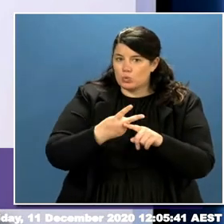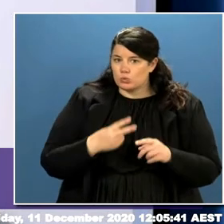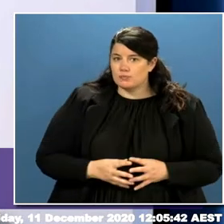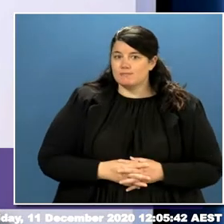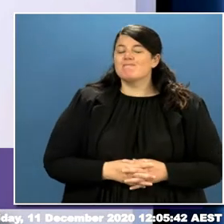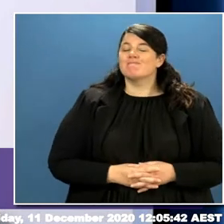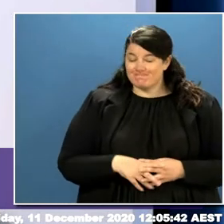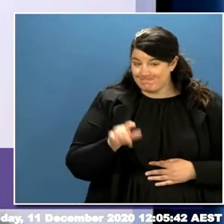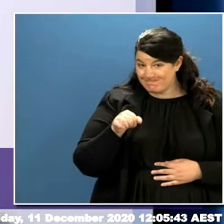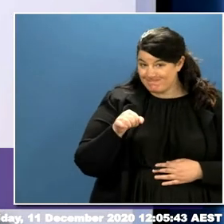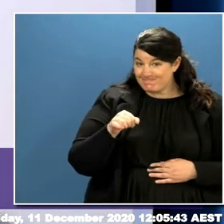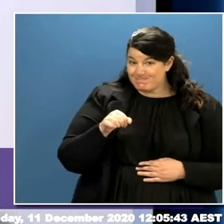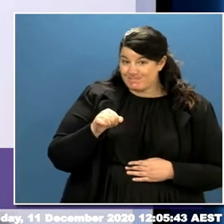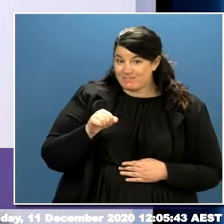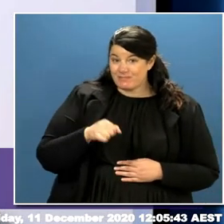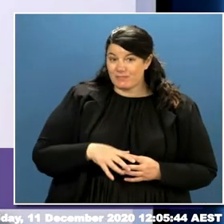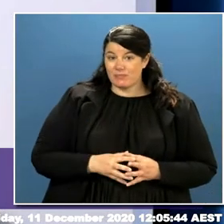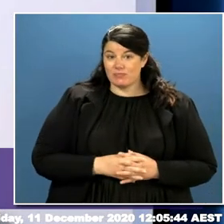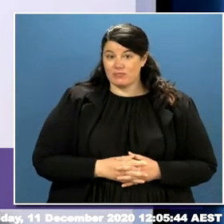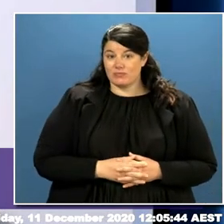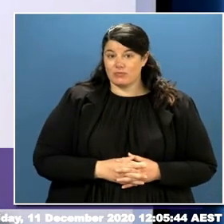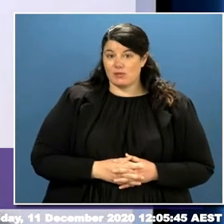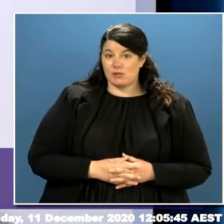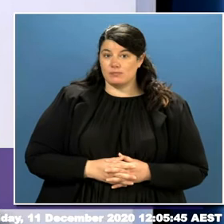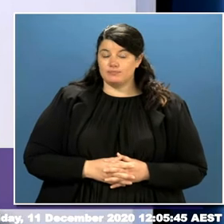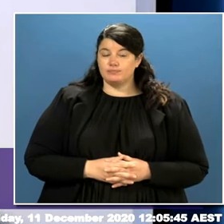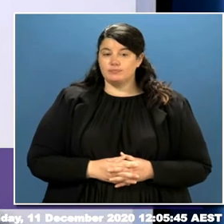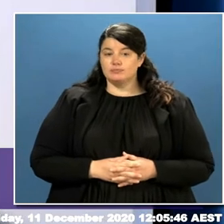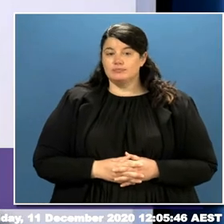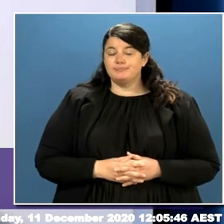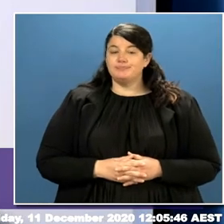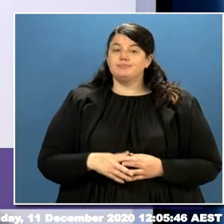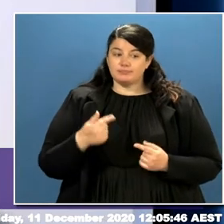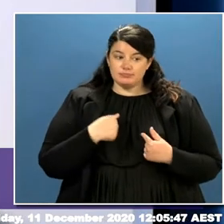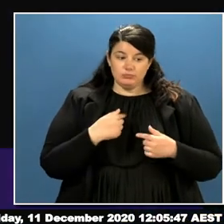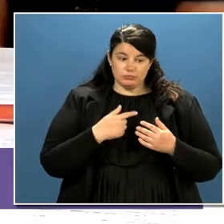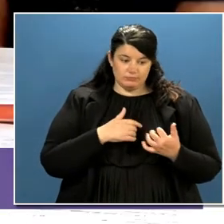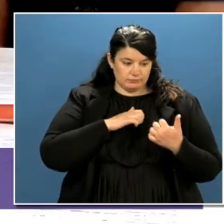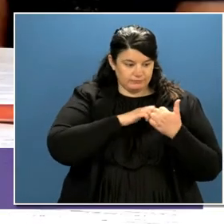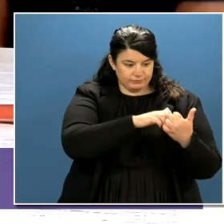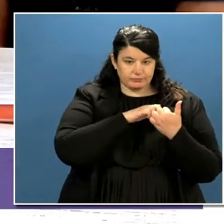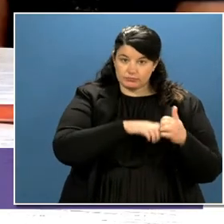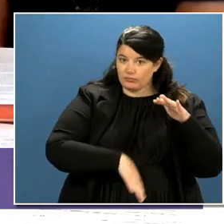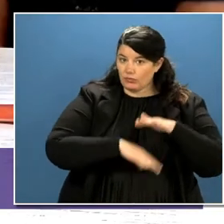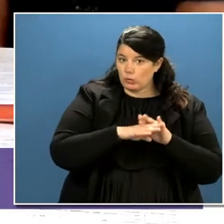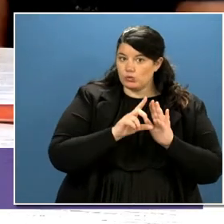So I guess being part of working with them the whole time is that. It is the regular check-ins.